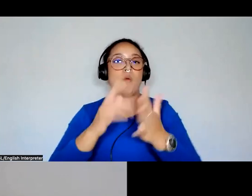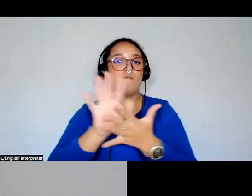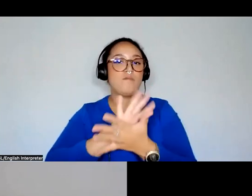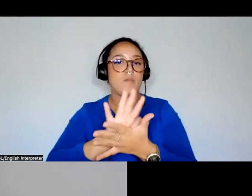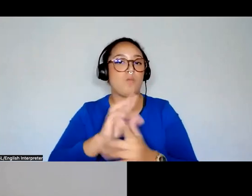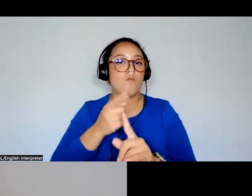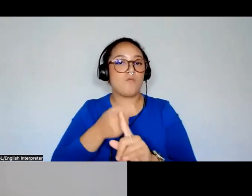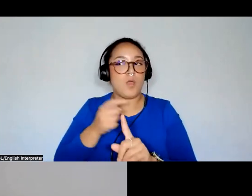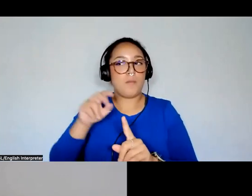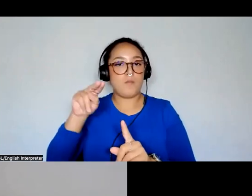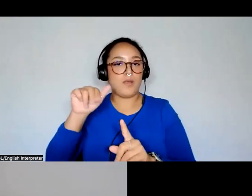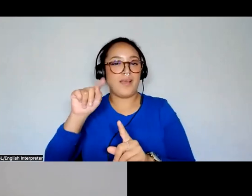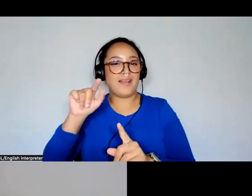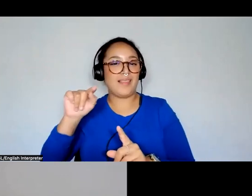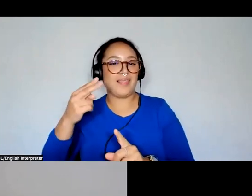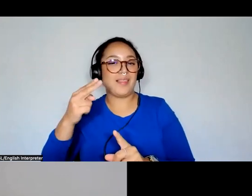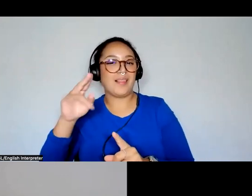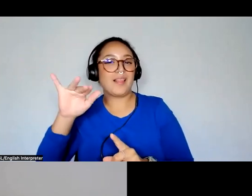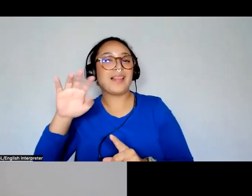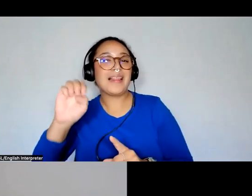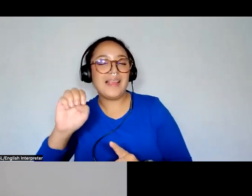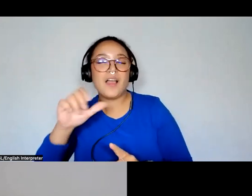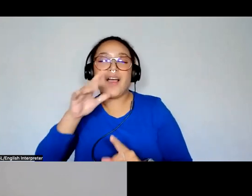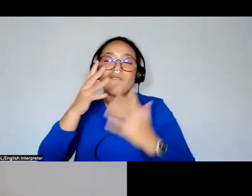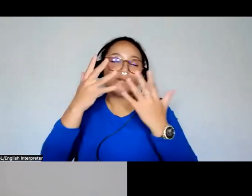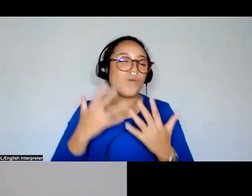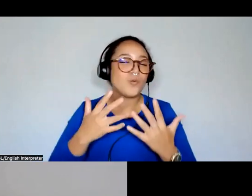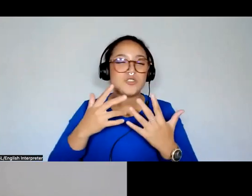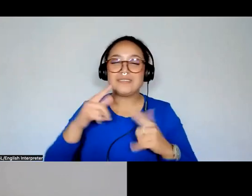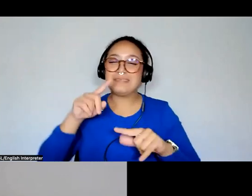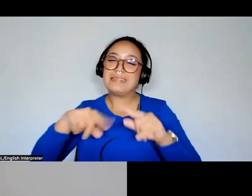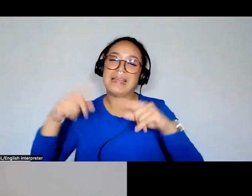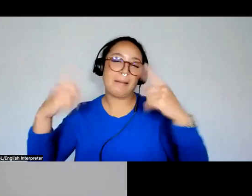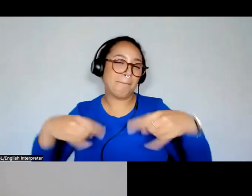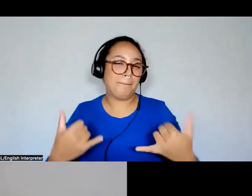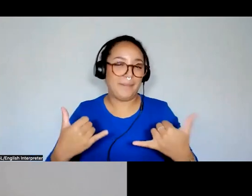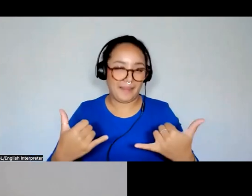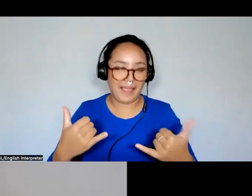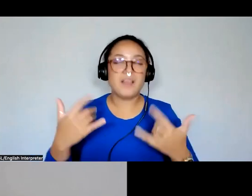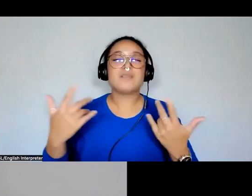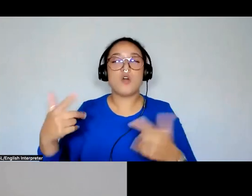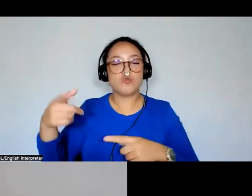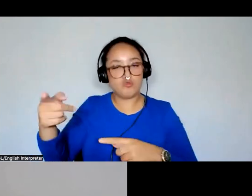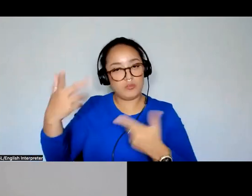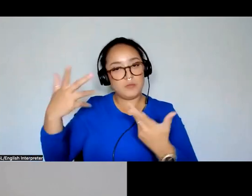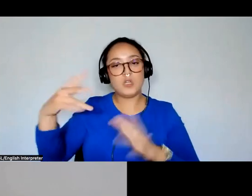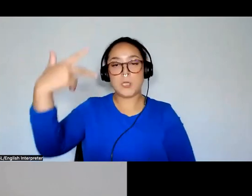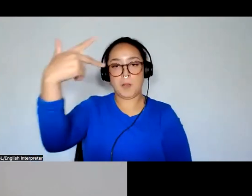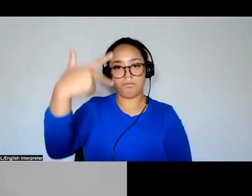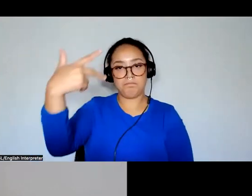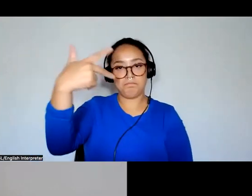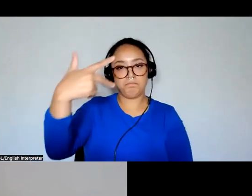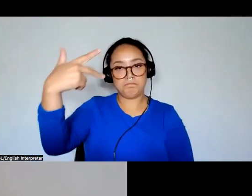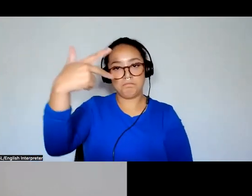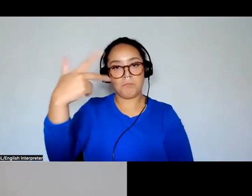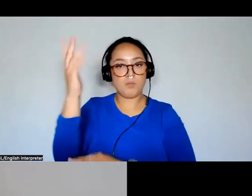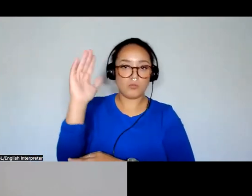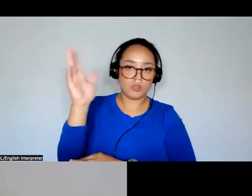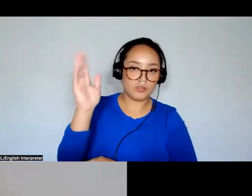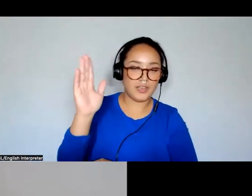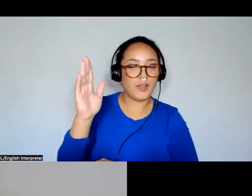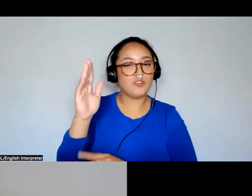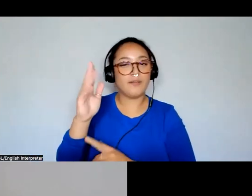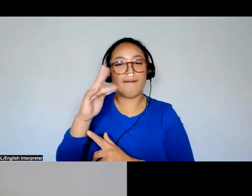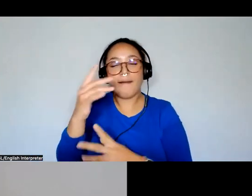able to join us today but recorded a video with everything that you need to know about